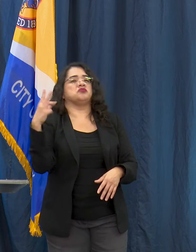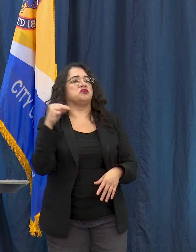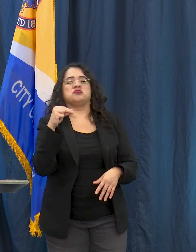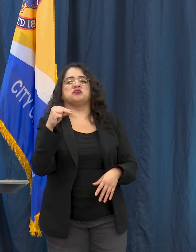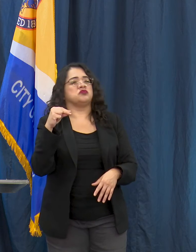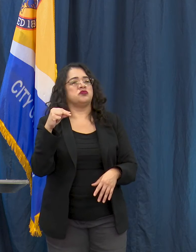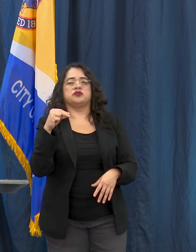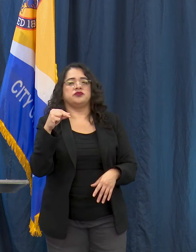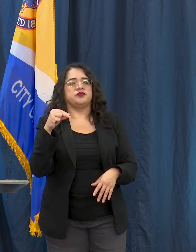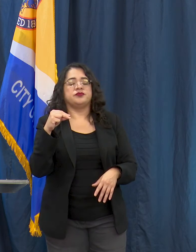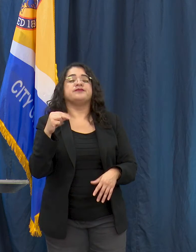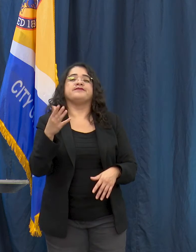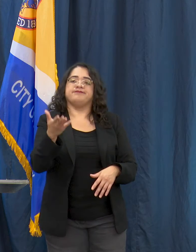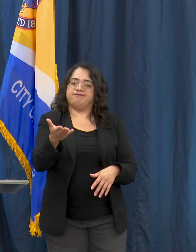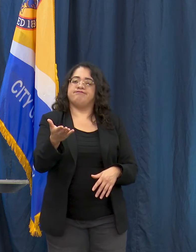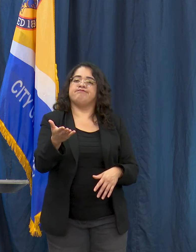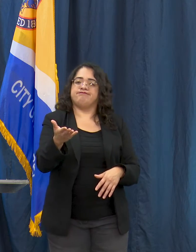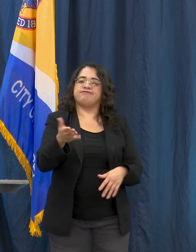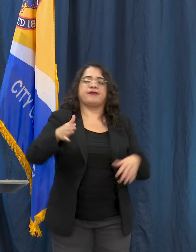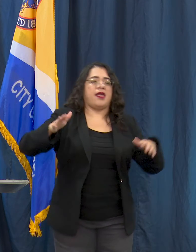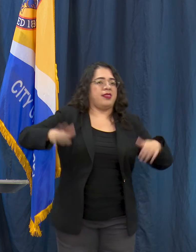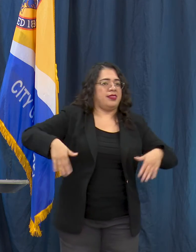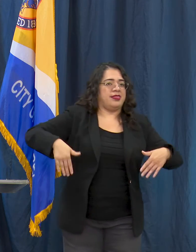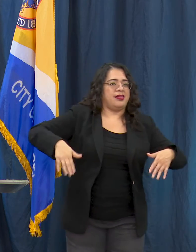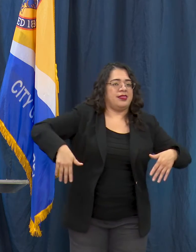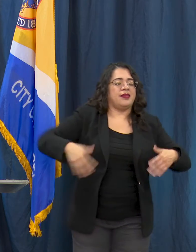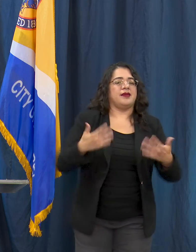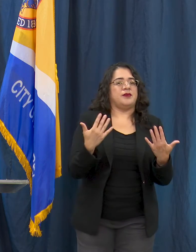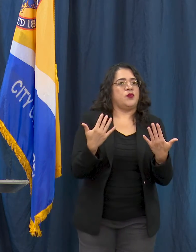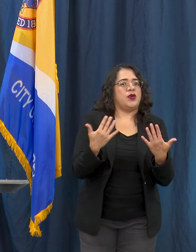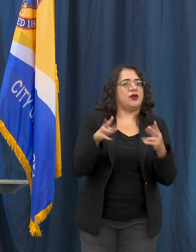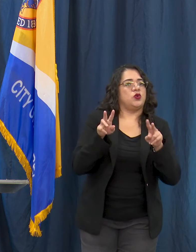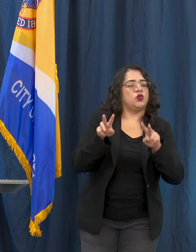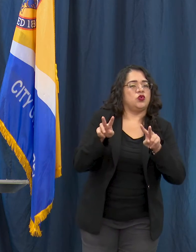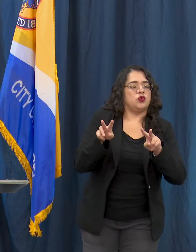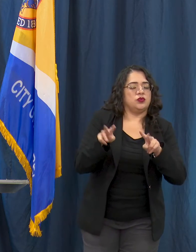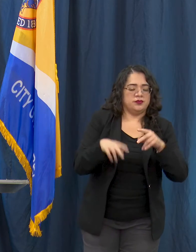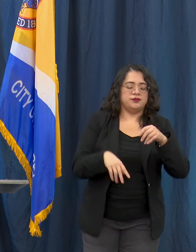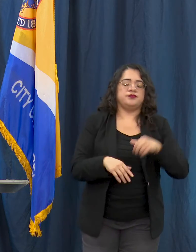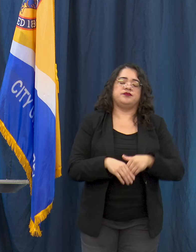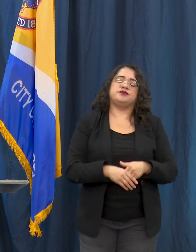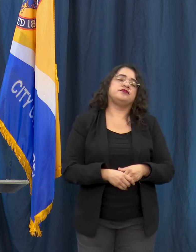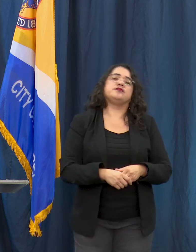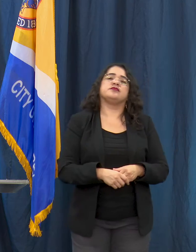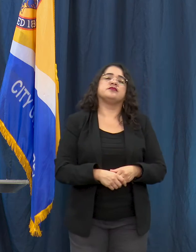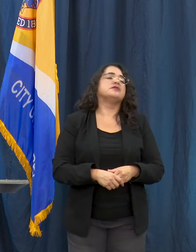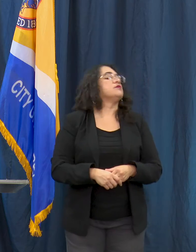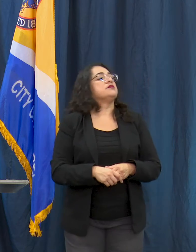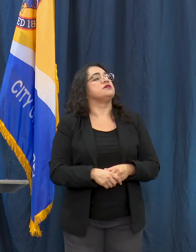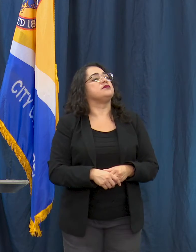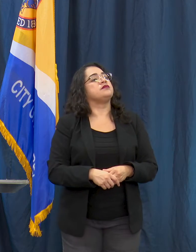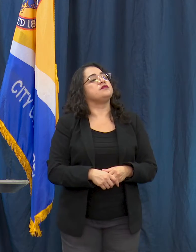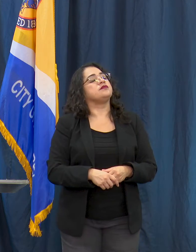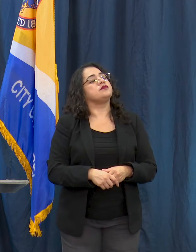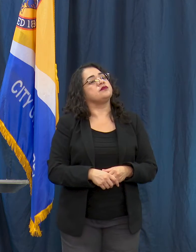that's something that's been contemplated yet you did mention what else? So one of the questions was since